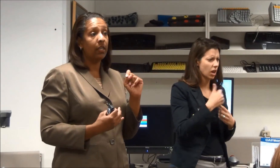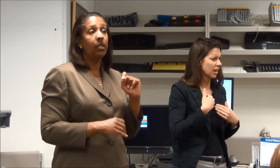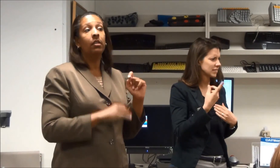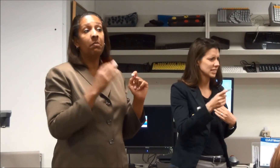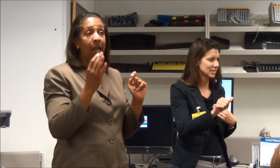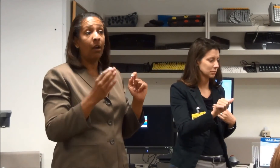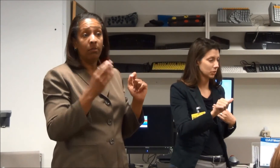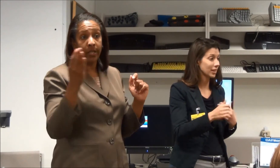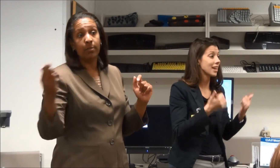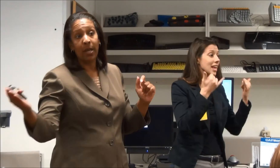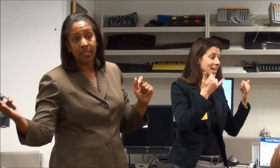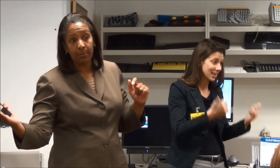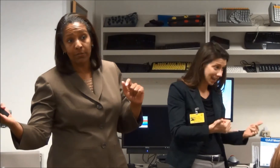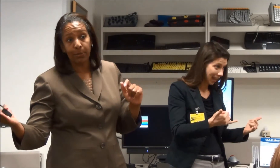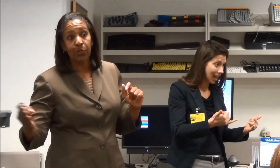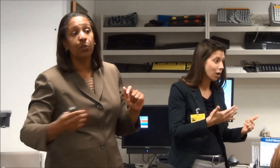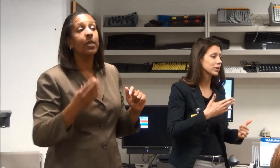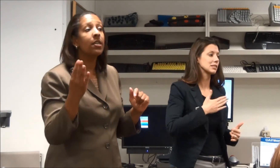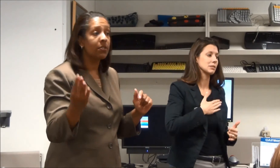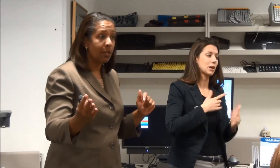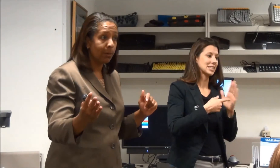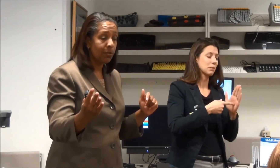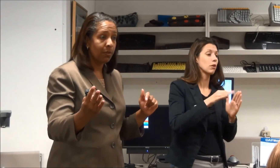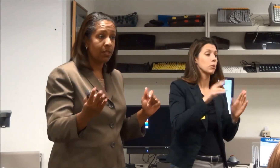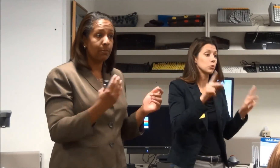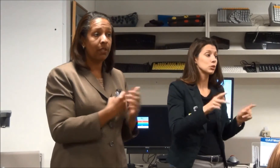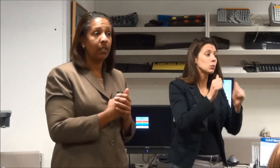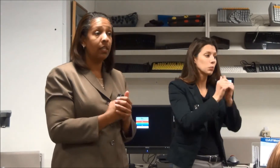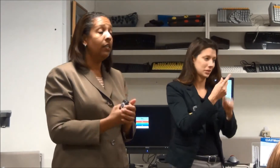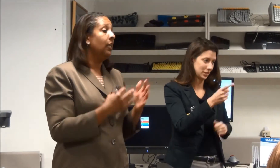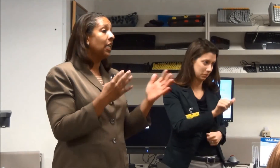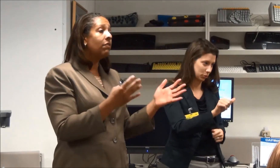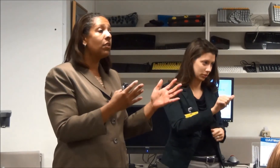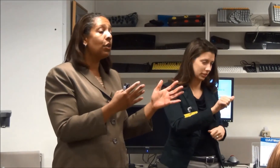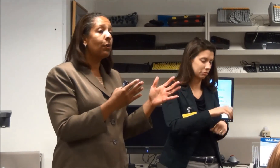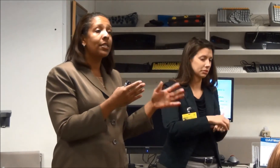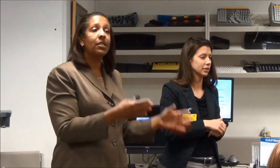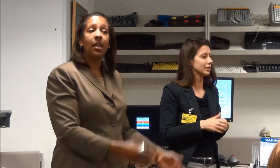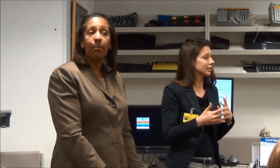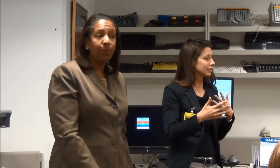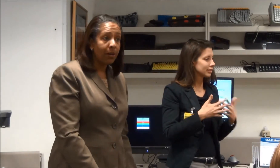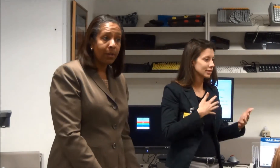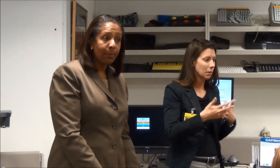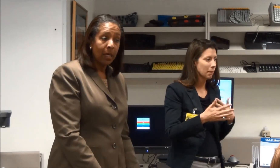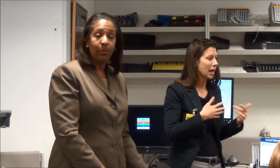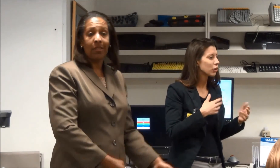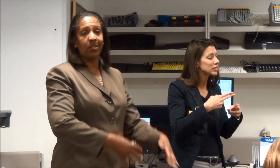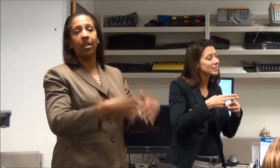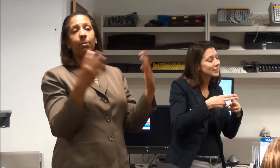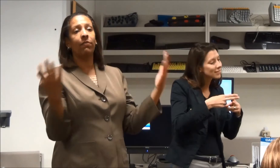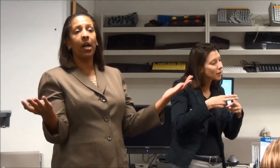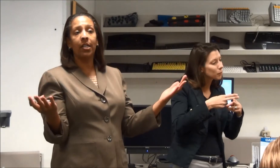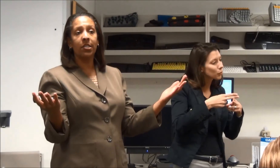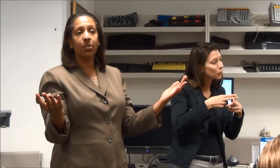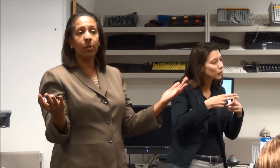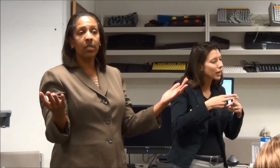Now, it is my example of a person who is a person with the disability, even though it's a temporary impairment that's going to be fine in six weeks.